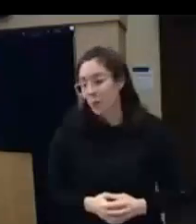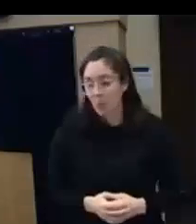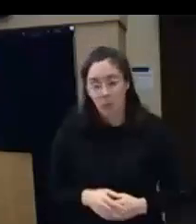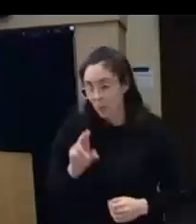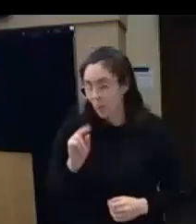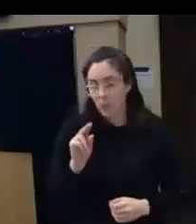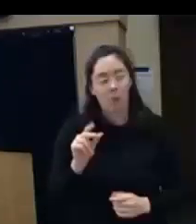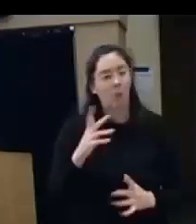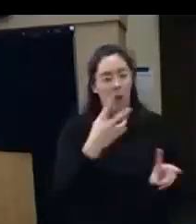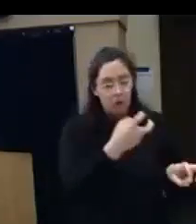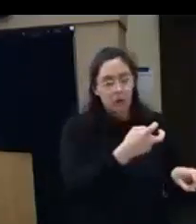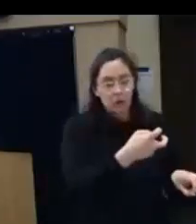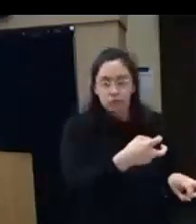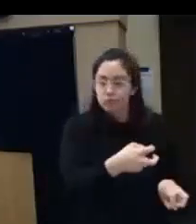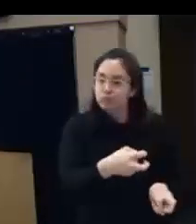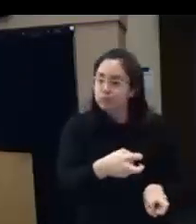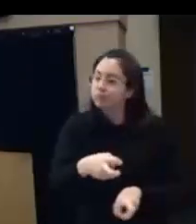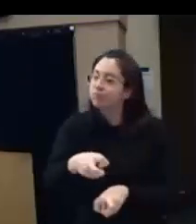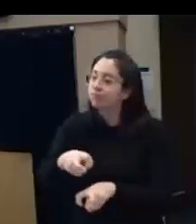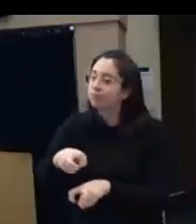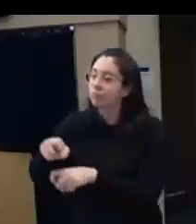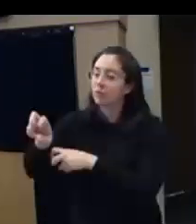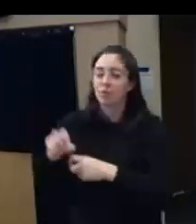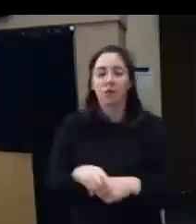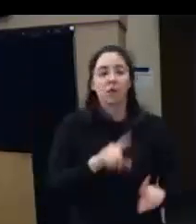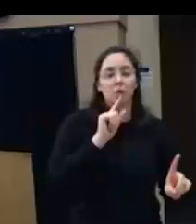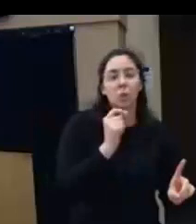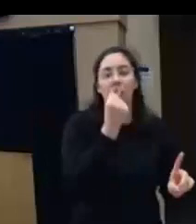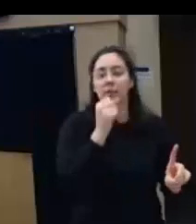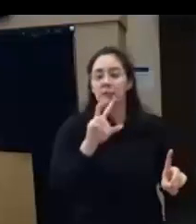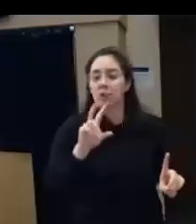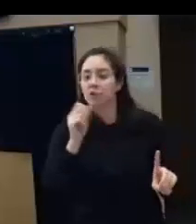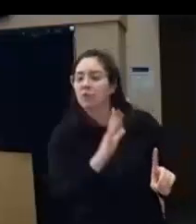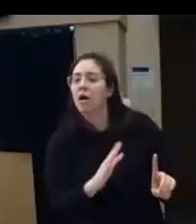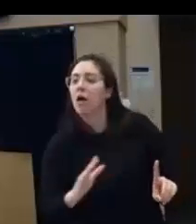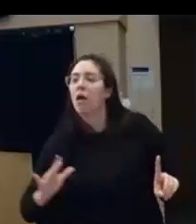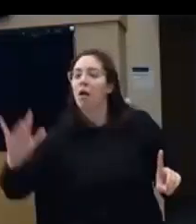them that period of emerging adulthood so through mid late 20s to develop those those decision-